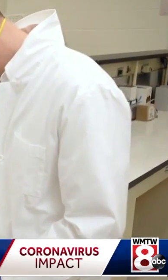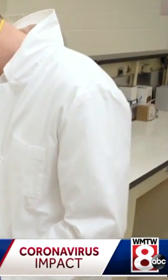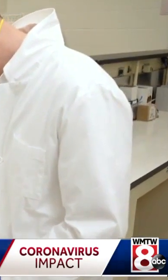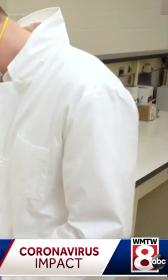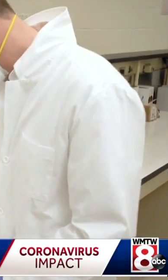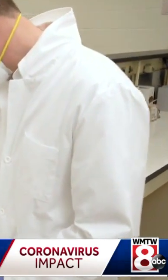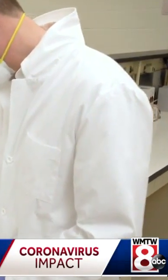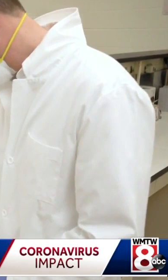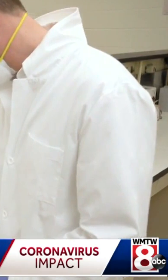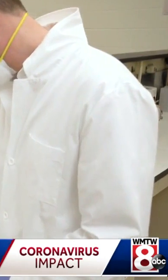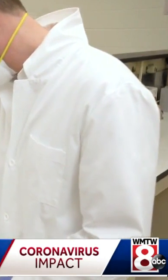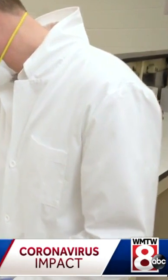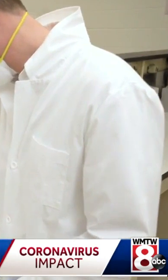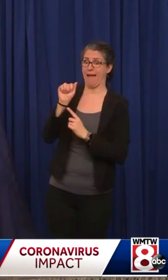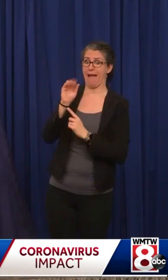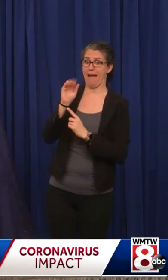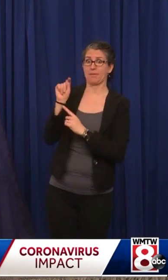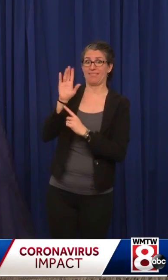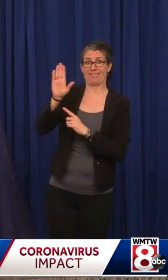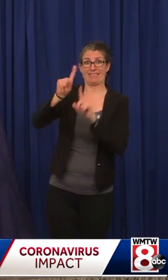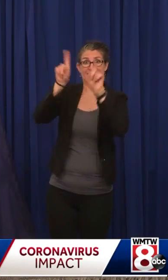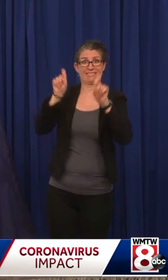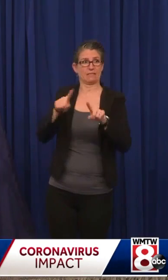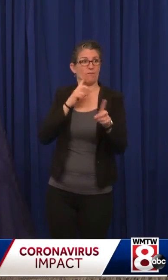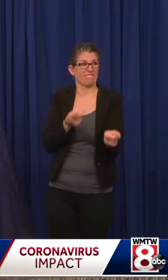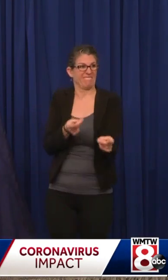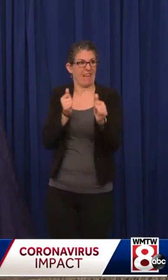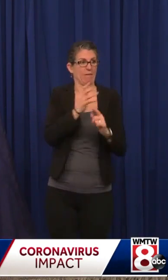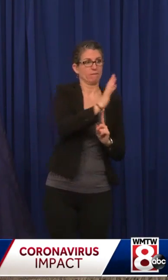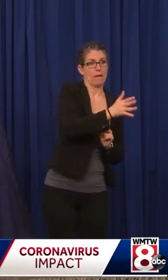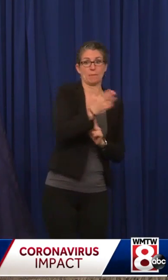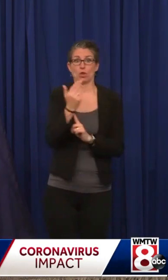THAT TECHNOLOGY WAS DEVELOPED AT A FACILITY IN SCARBOROUGH.